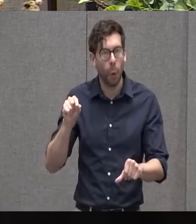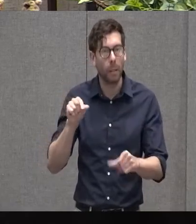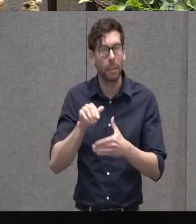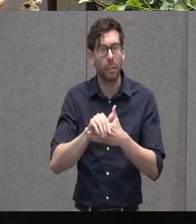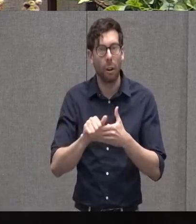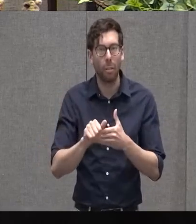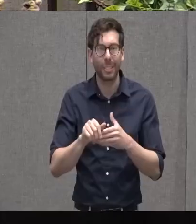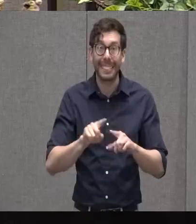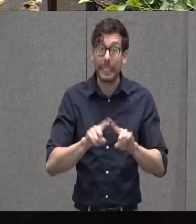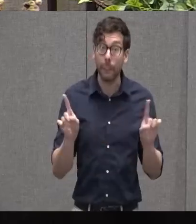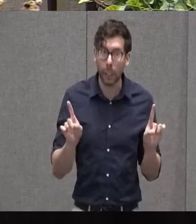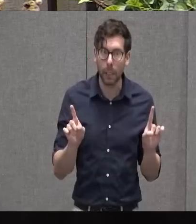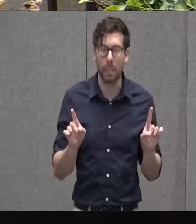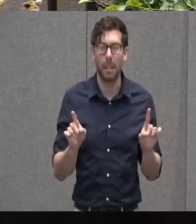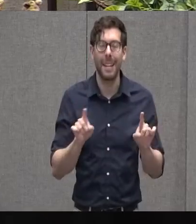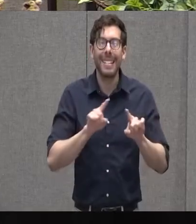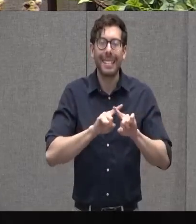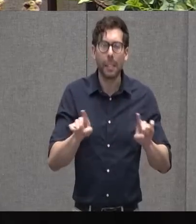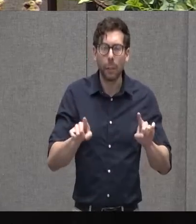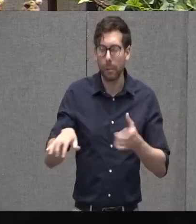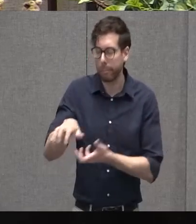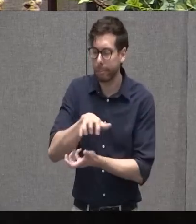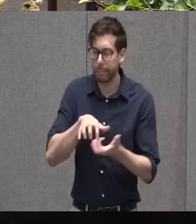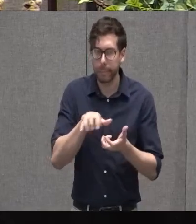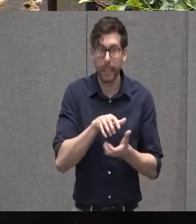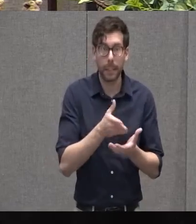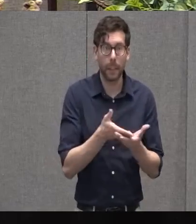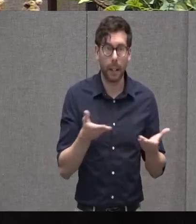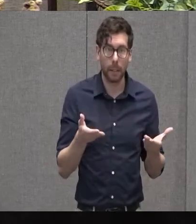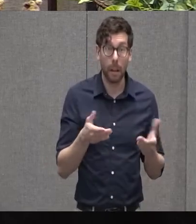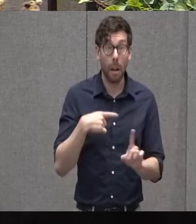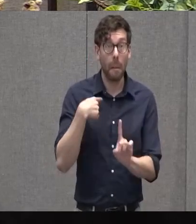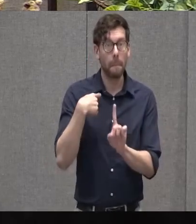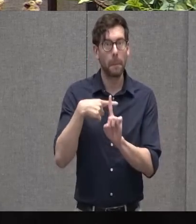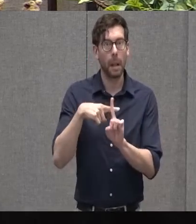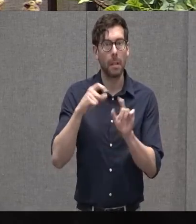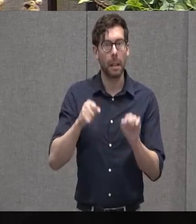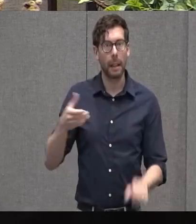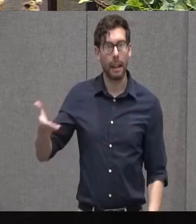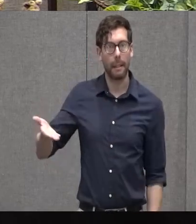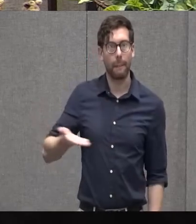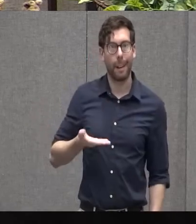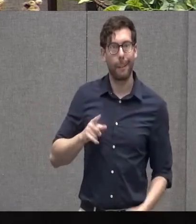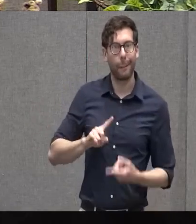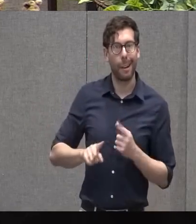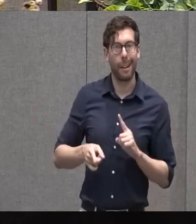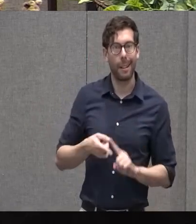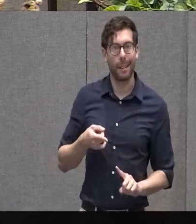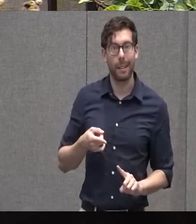I can also invite a friend over. I can think of someone in my house